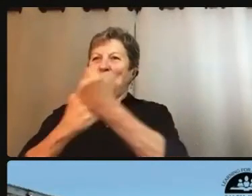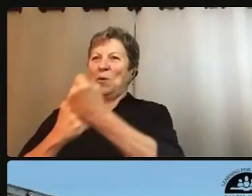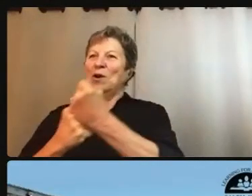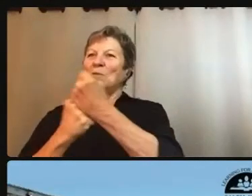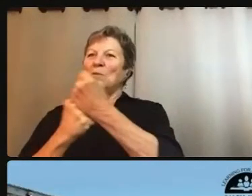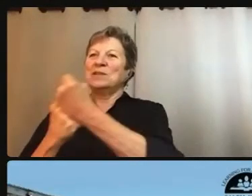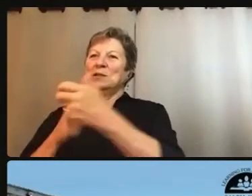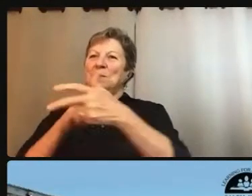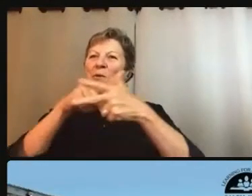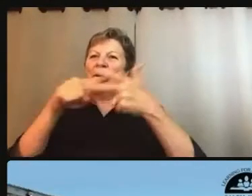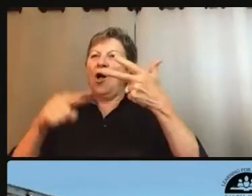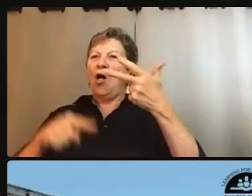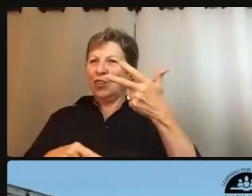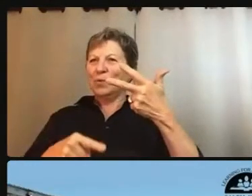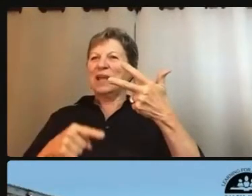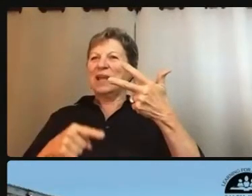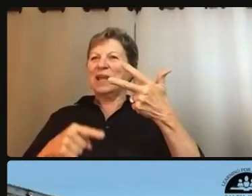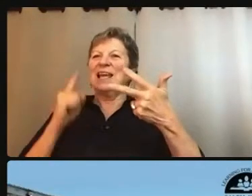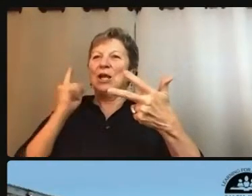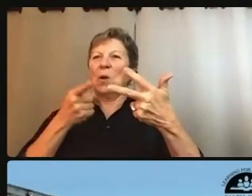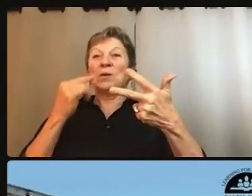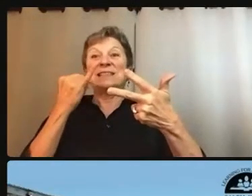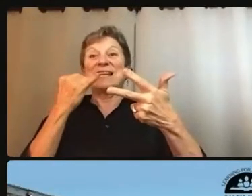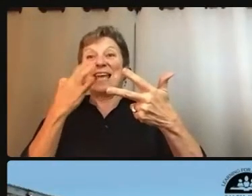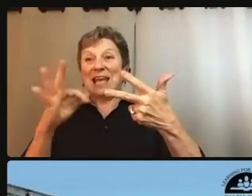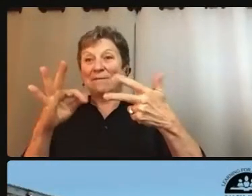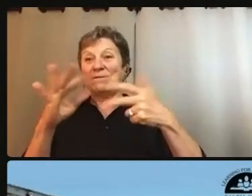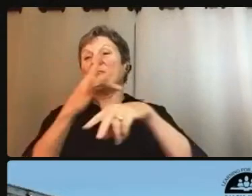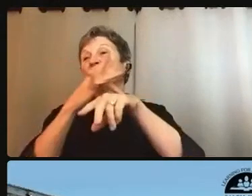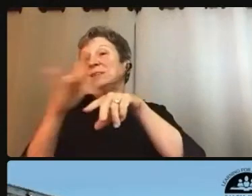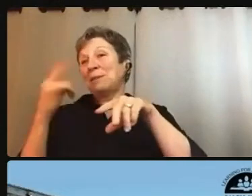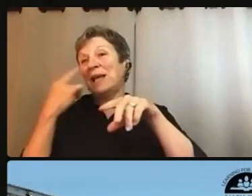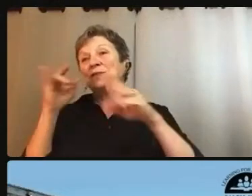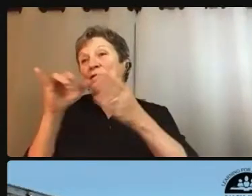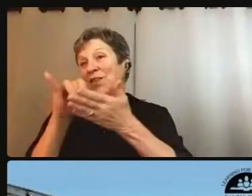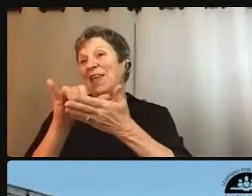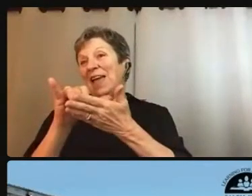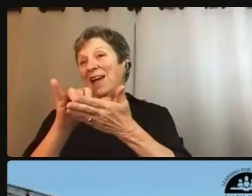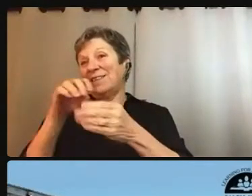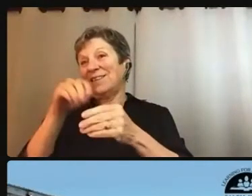GO AND SUPPORT EACH ONE OF